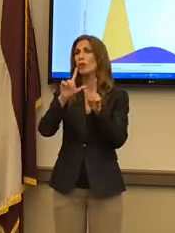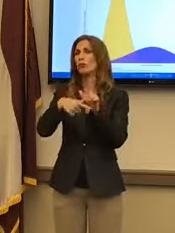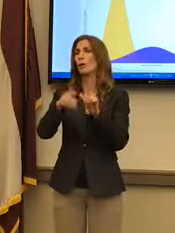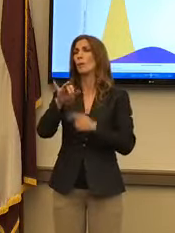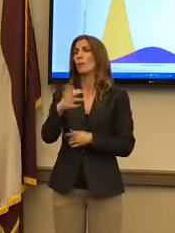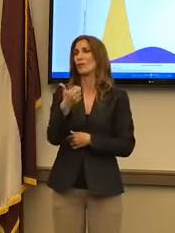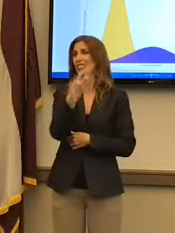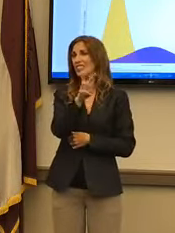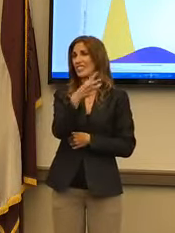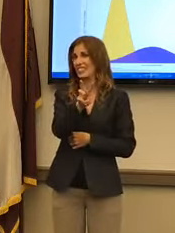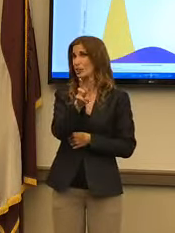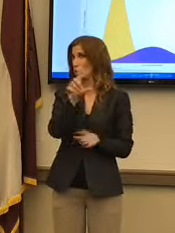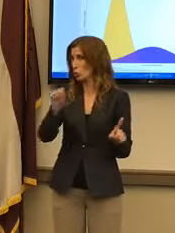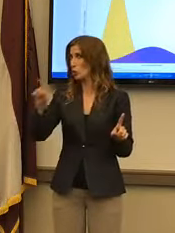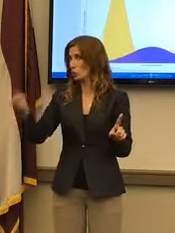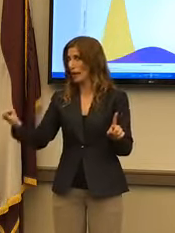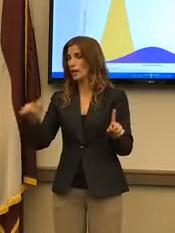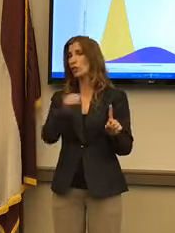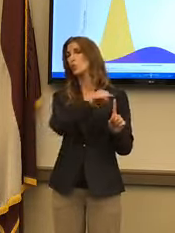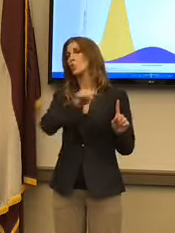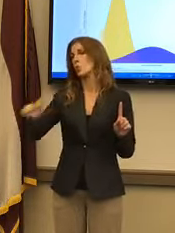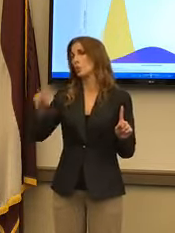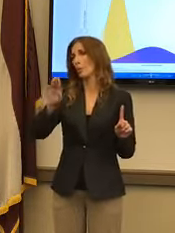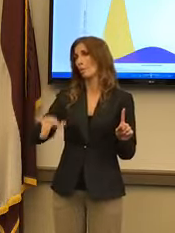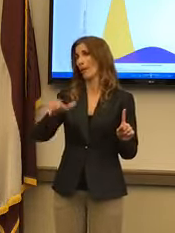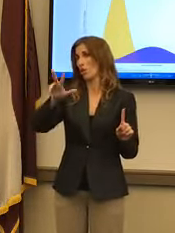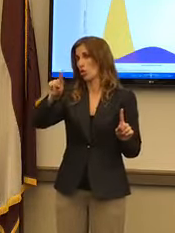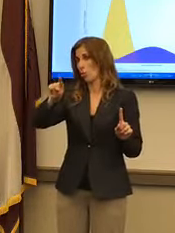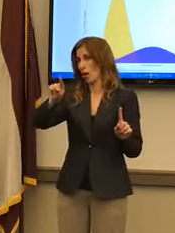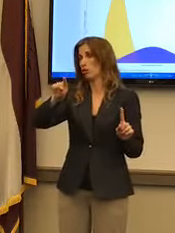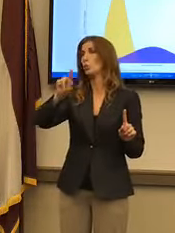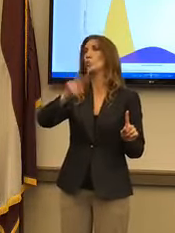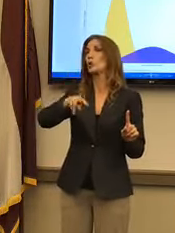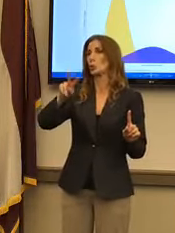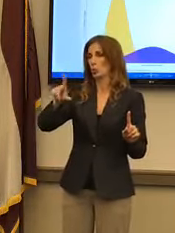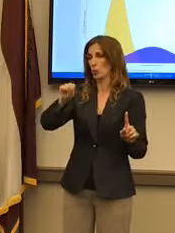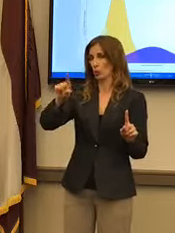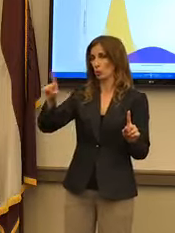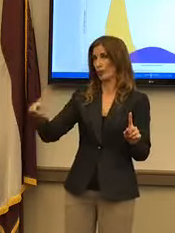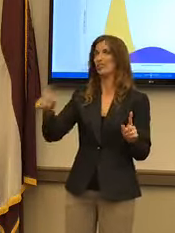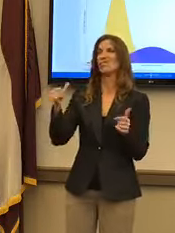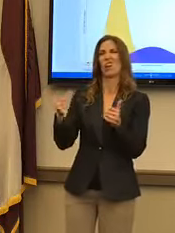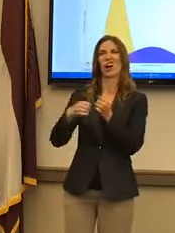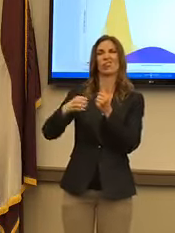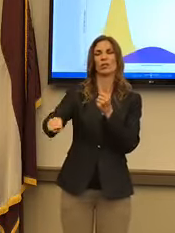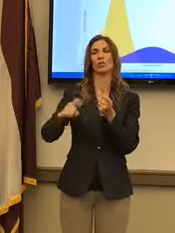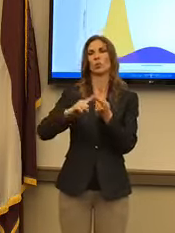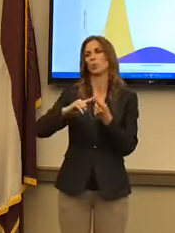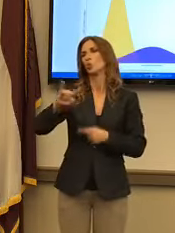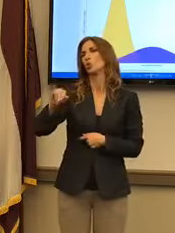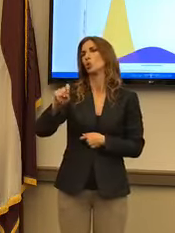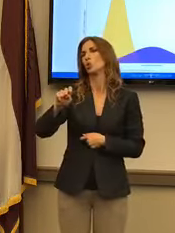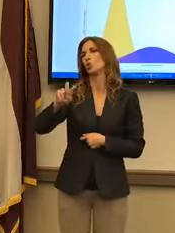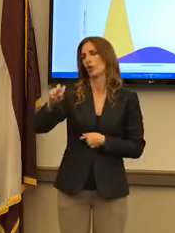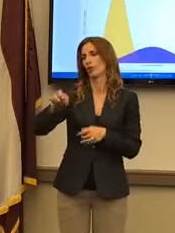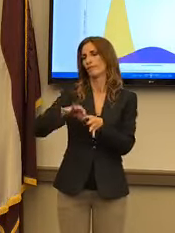16th 2020 through May 31st 2020 are now extended through June 30th 2020 all